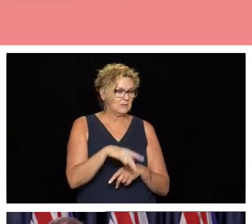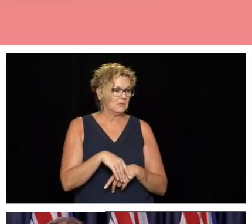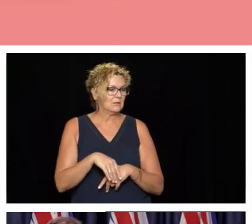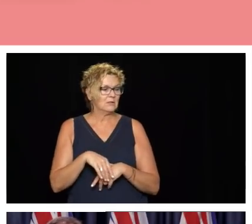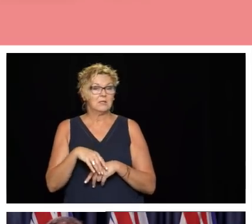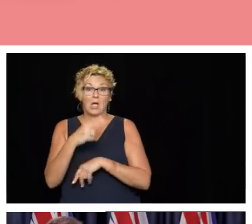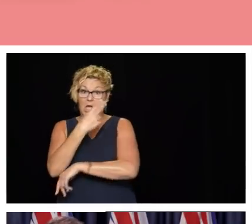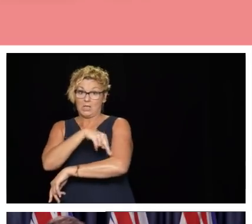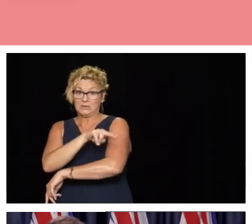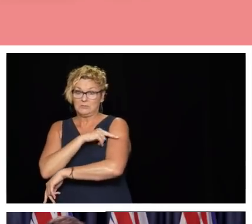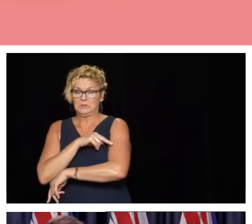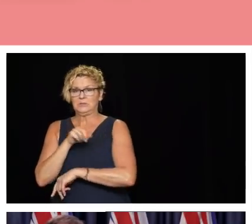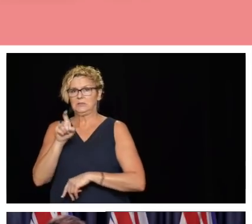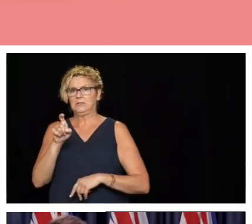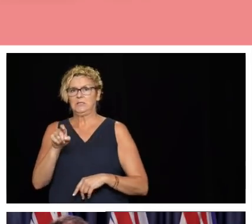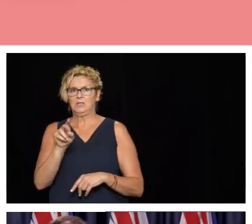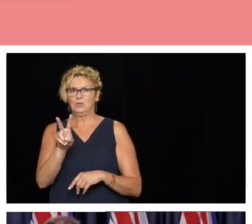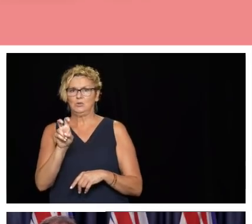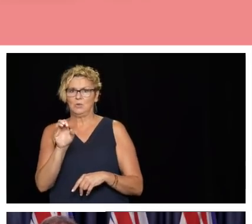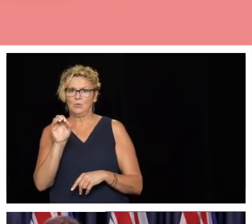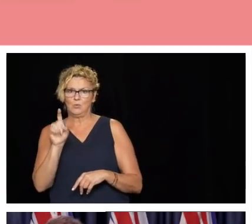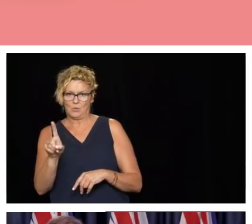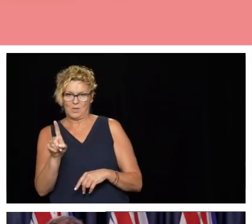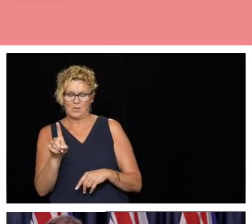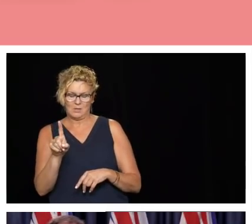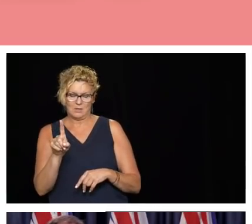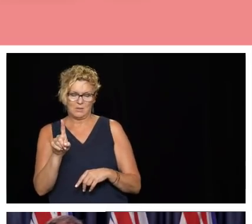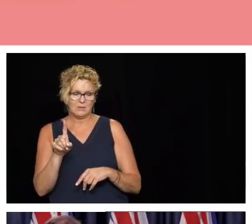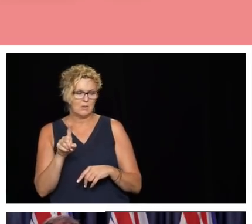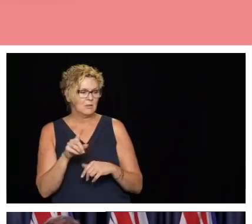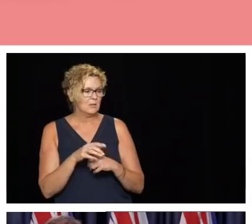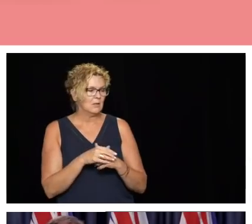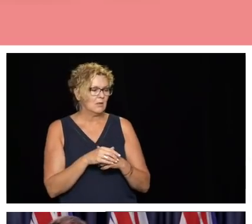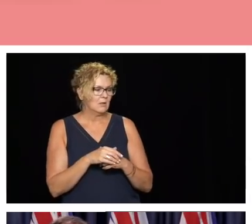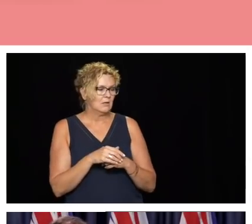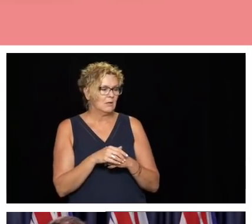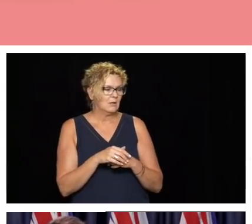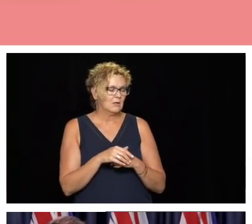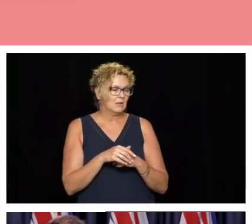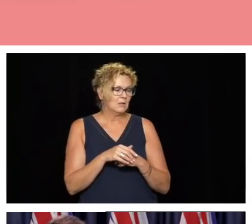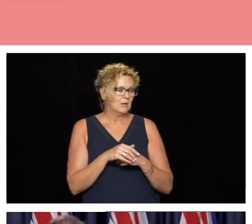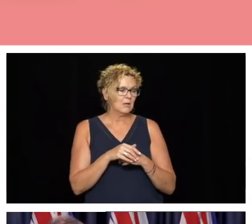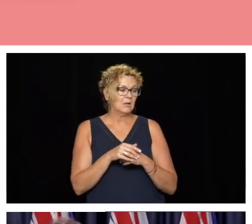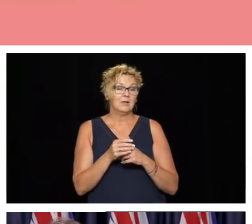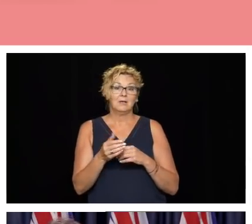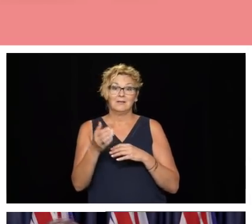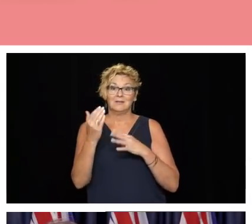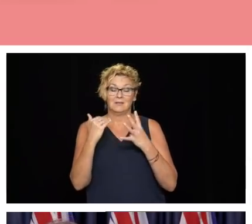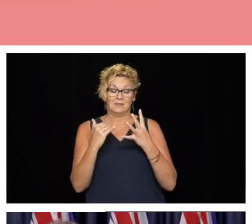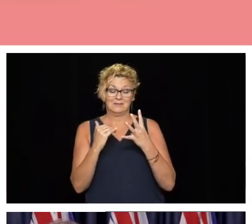put that in context, we are planning for above what we saw in the spring and that's narrow to ensure we are ready should that happen in